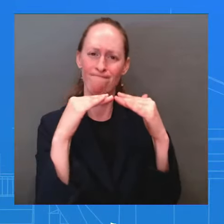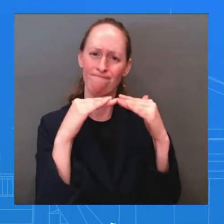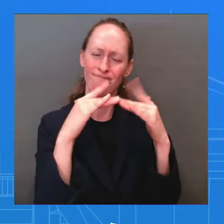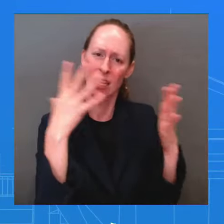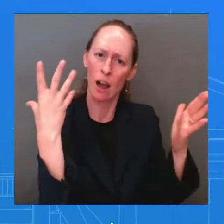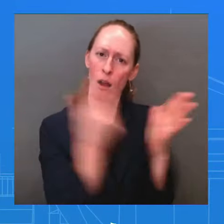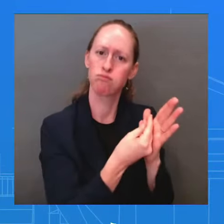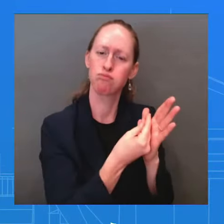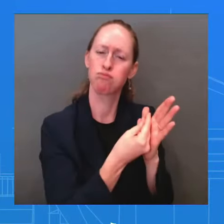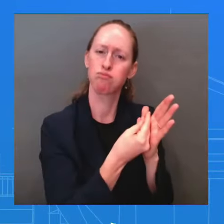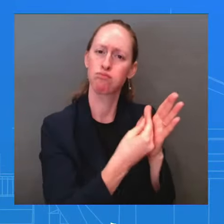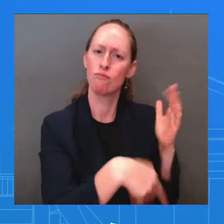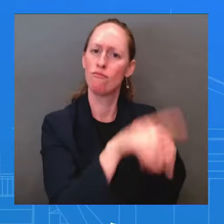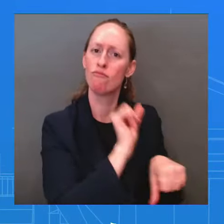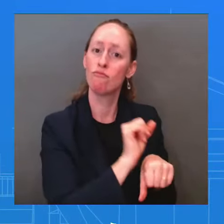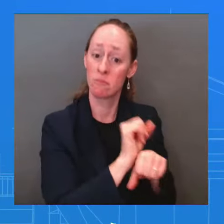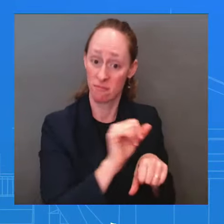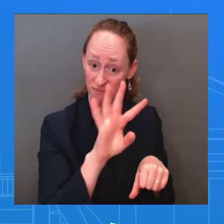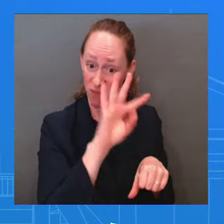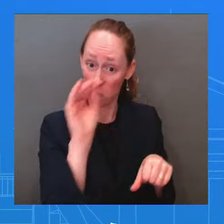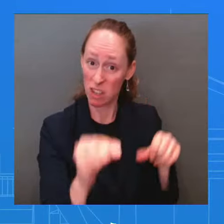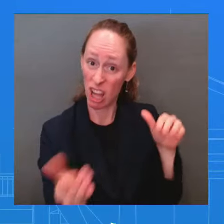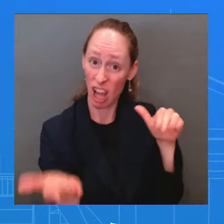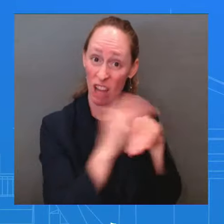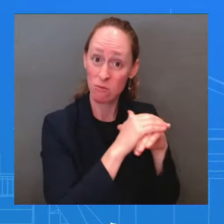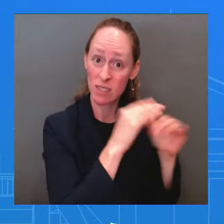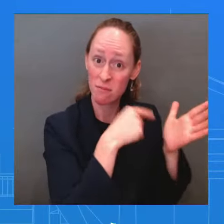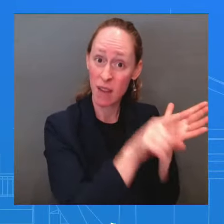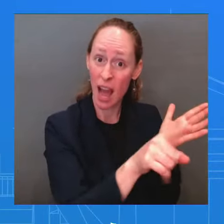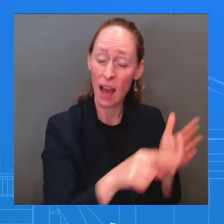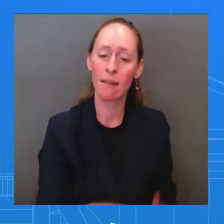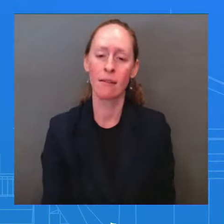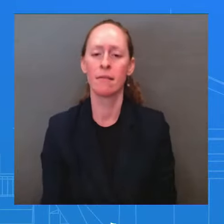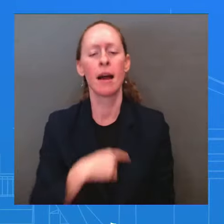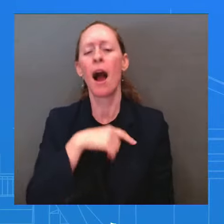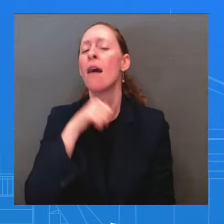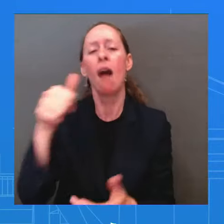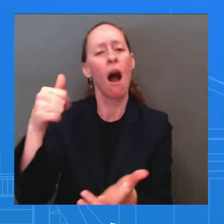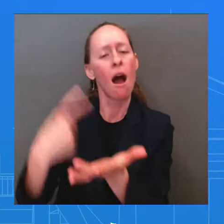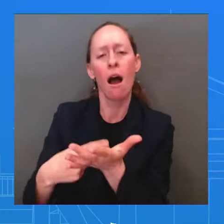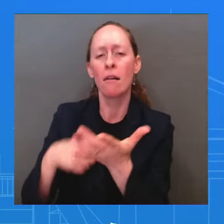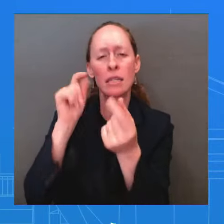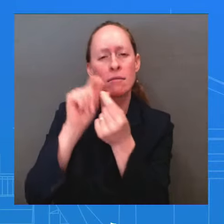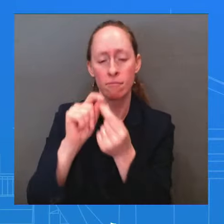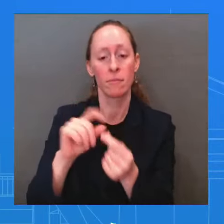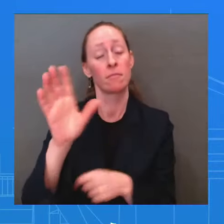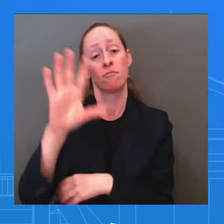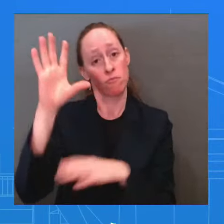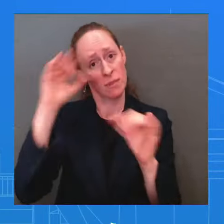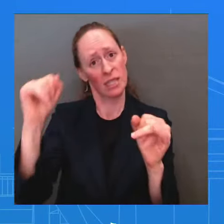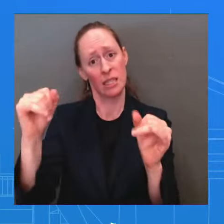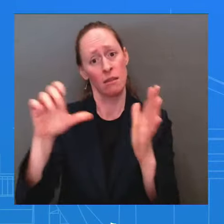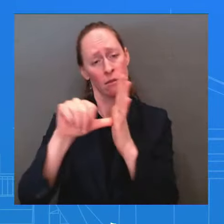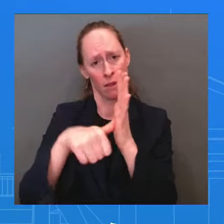I mean, the President has always said that there should be -- that he believes in fair wages and fair benefits for workers. That is nothing new, right?